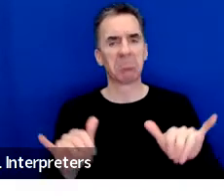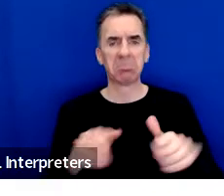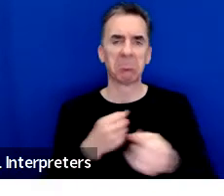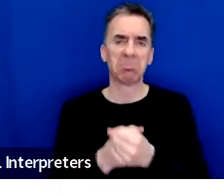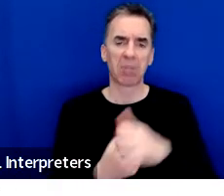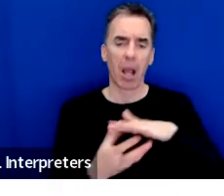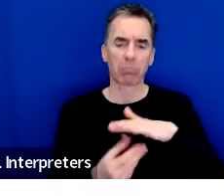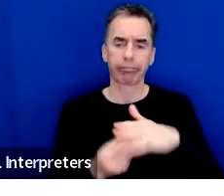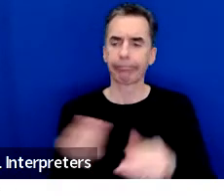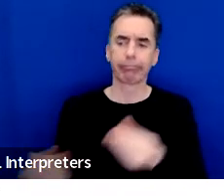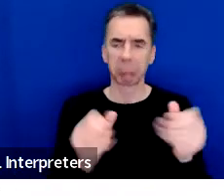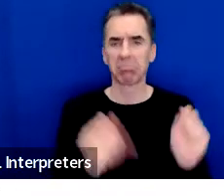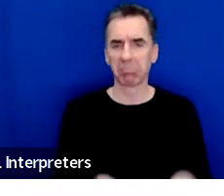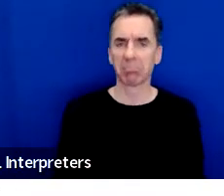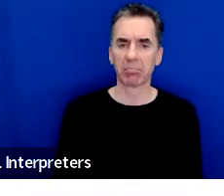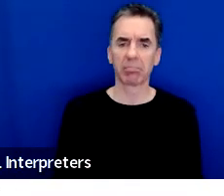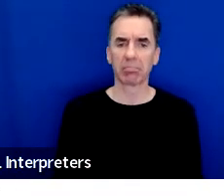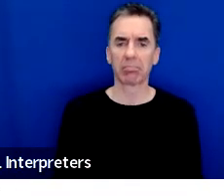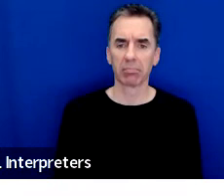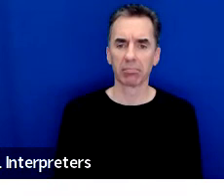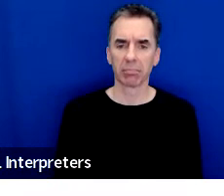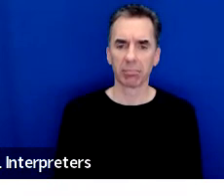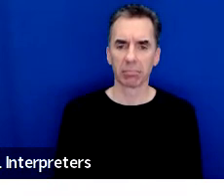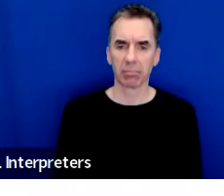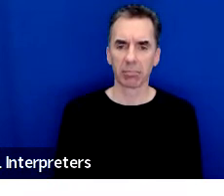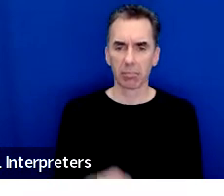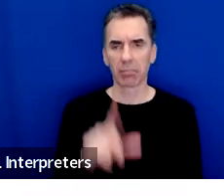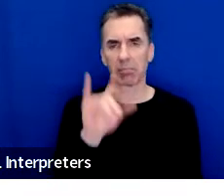So right, the link, all the links down here on this page too.